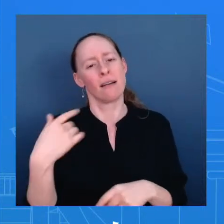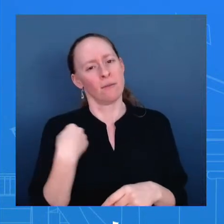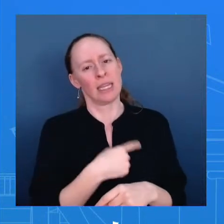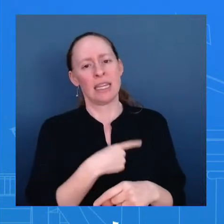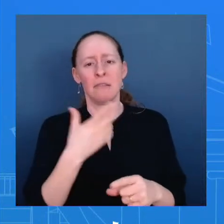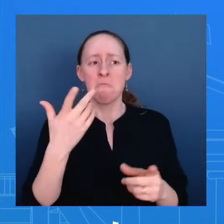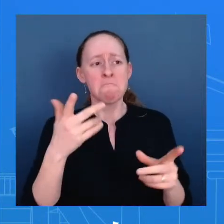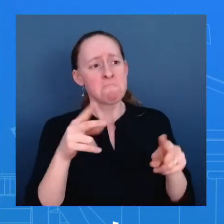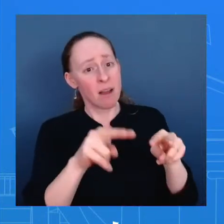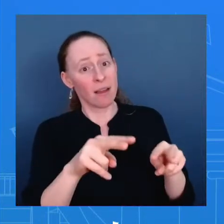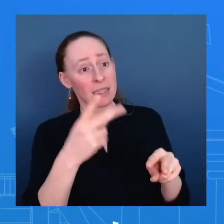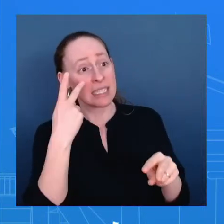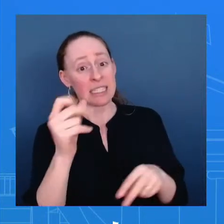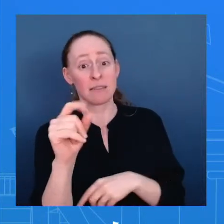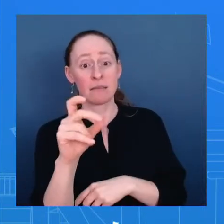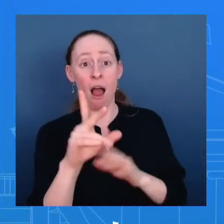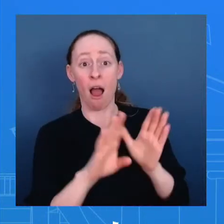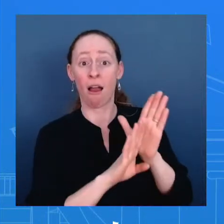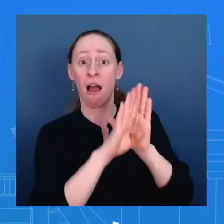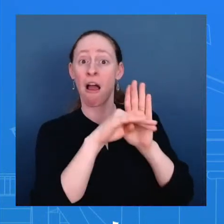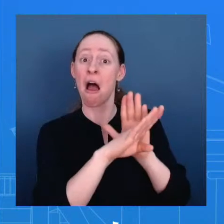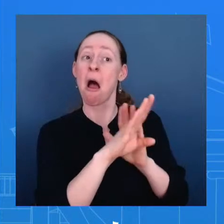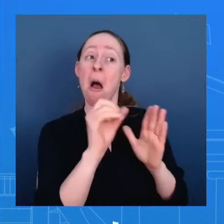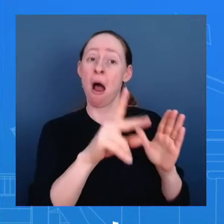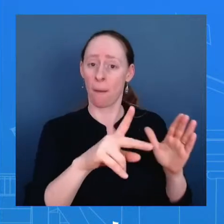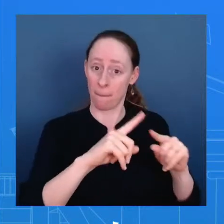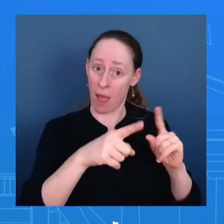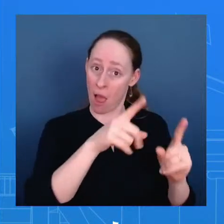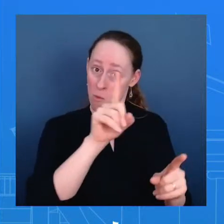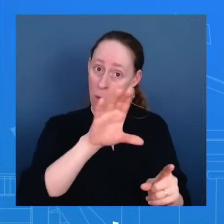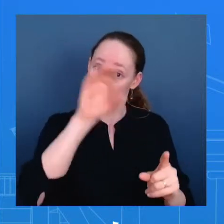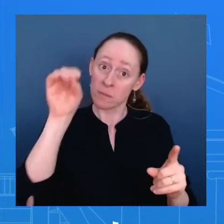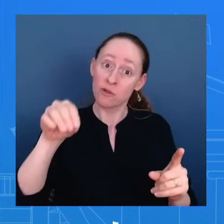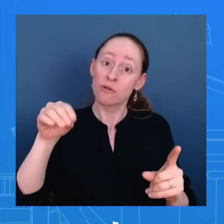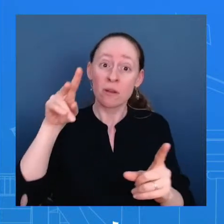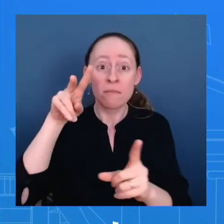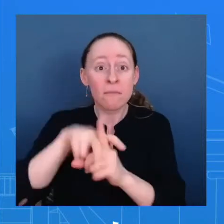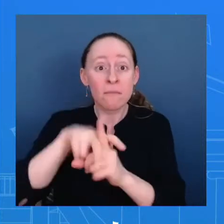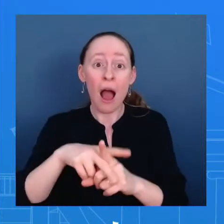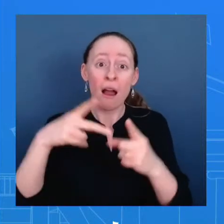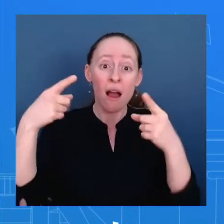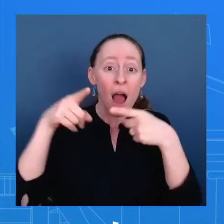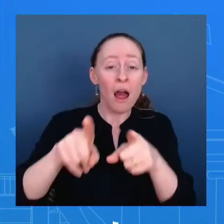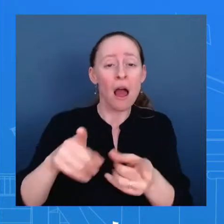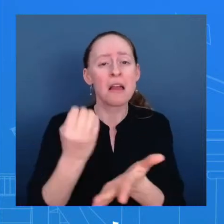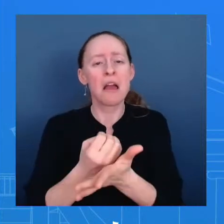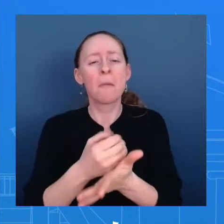But we believe that the President's economic -- President Biden's economic plan is working -- again, growing the middle class -- and I think that's a good thing.